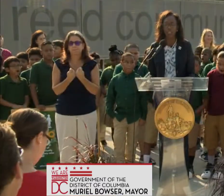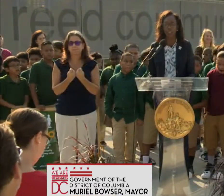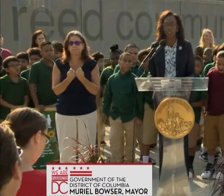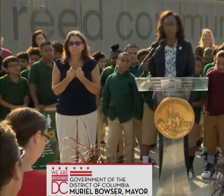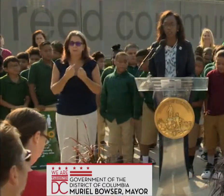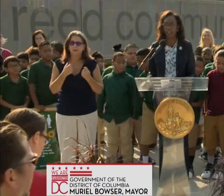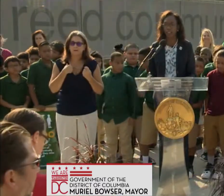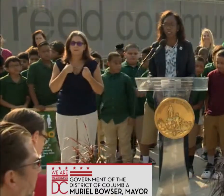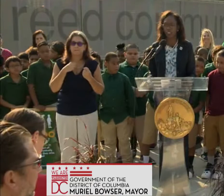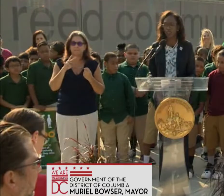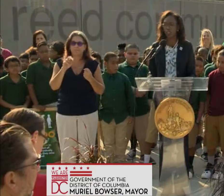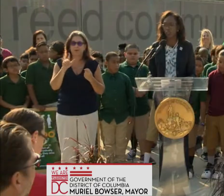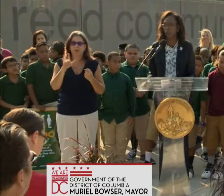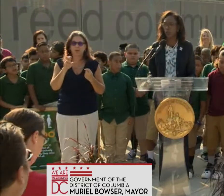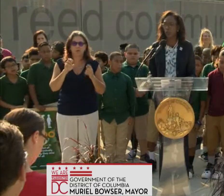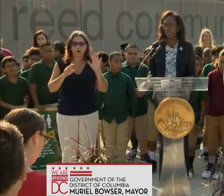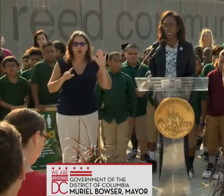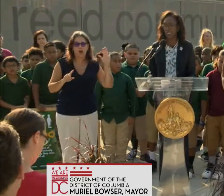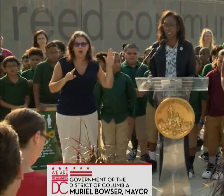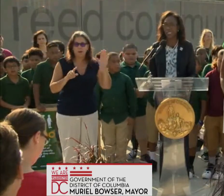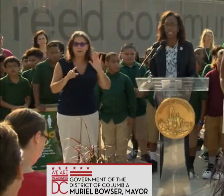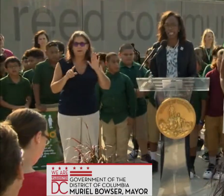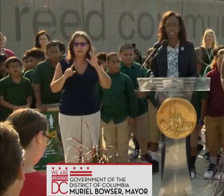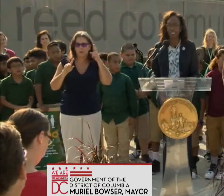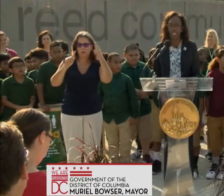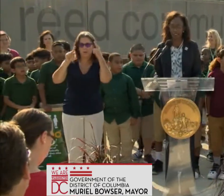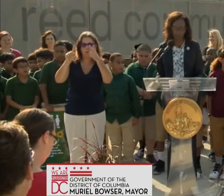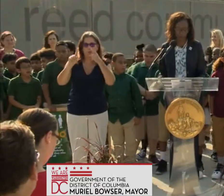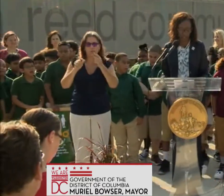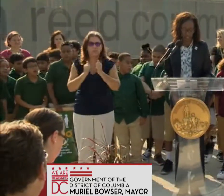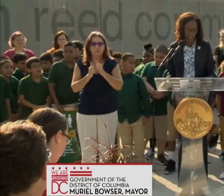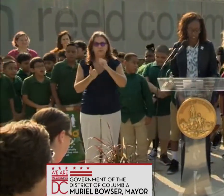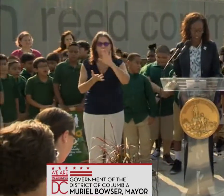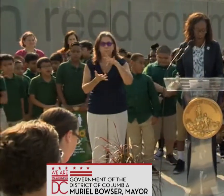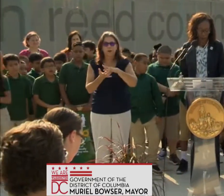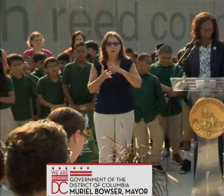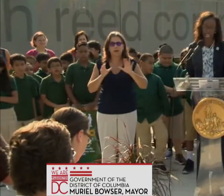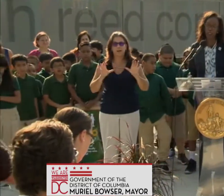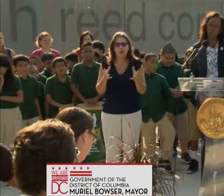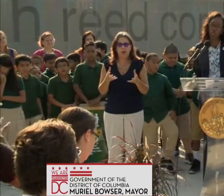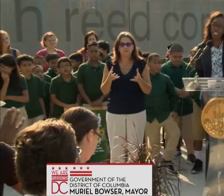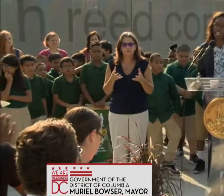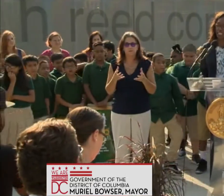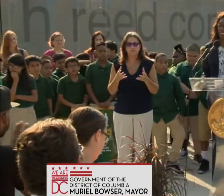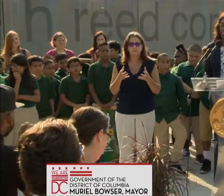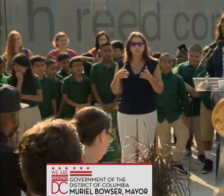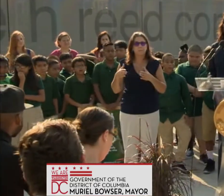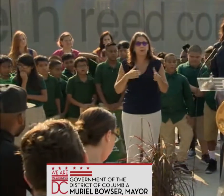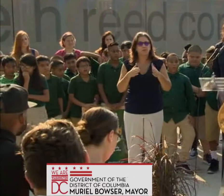include our district local businesses in this effort so we had 28 CBE